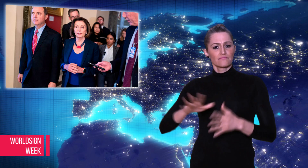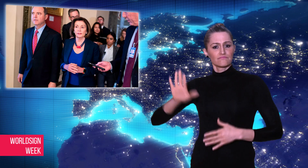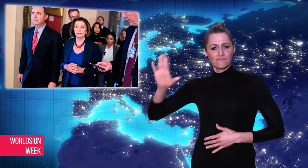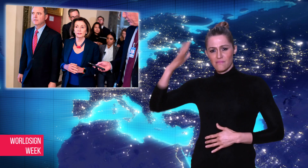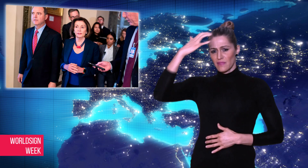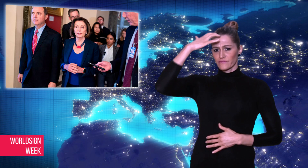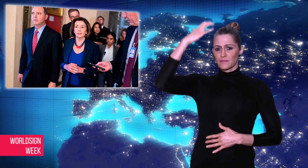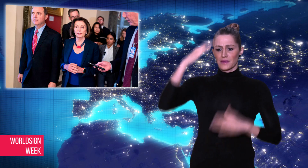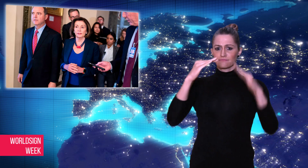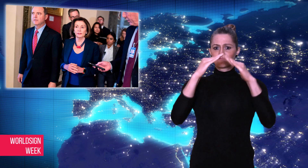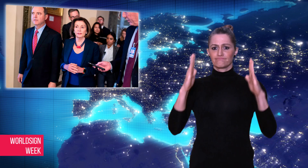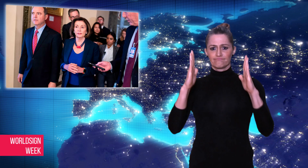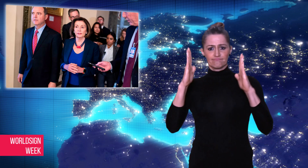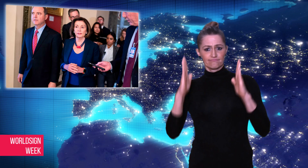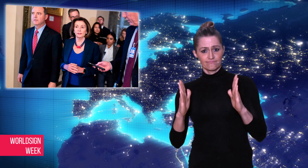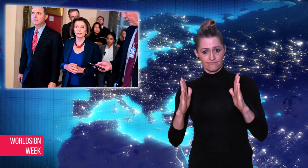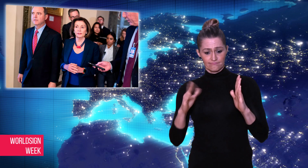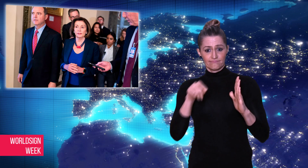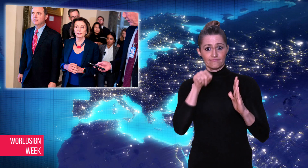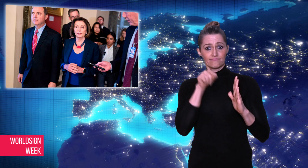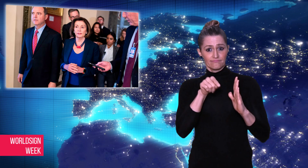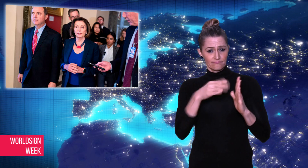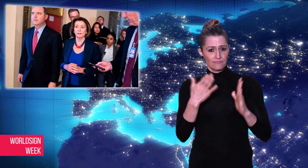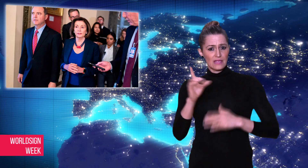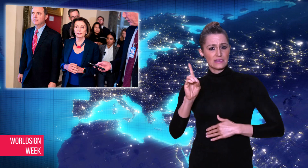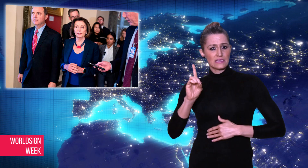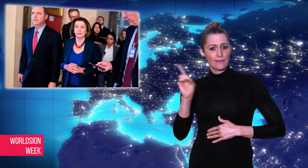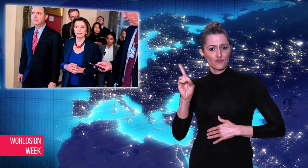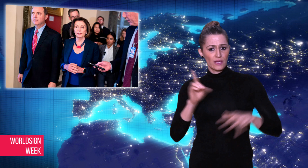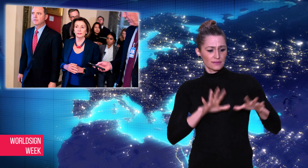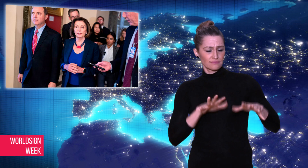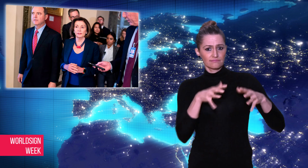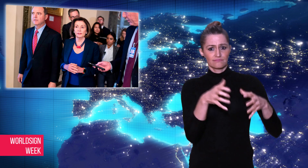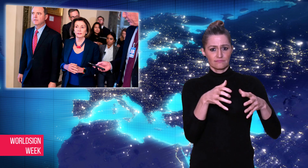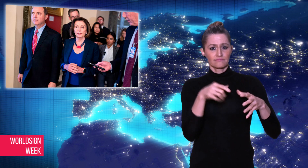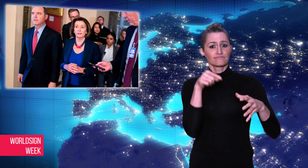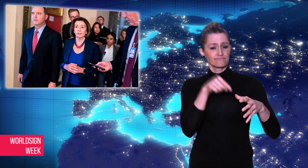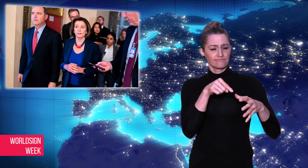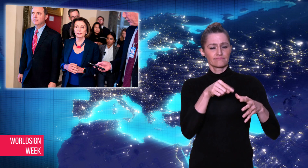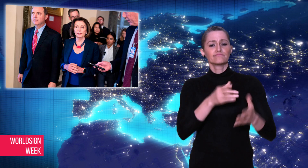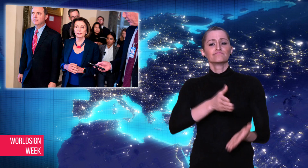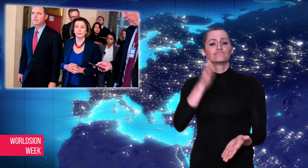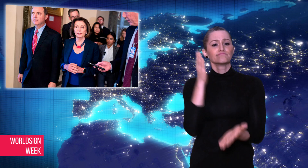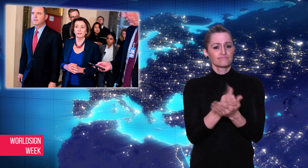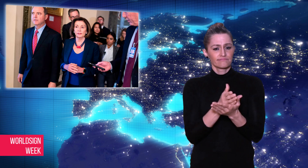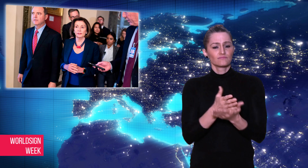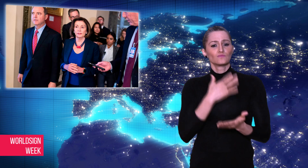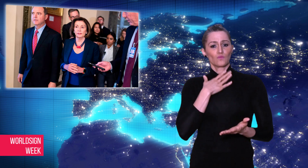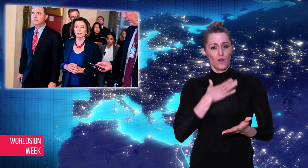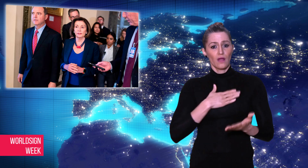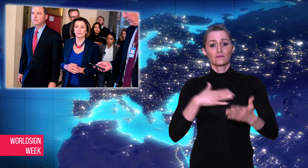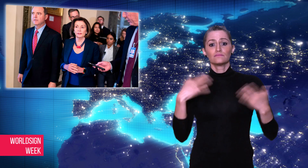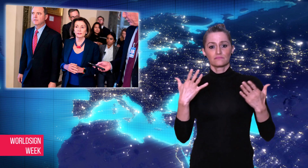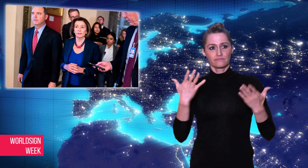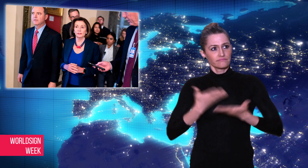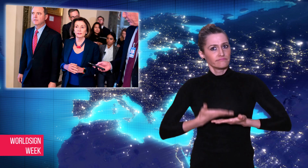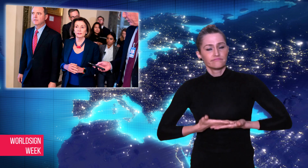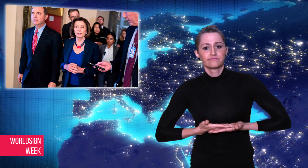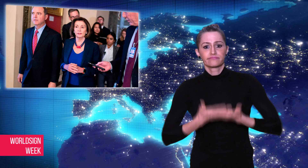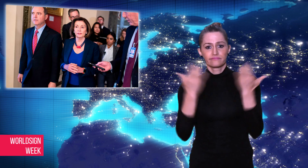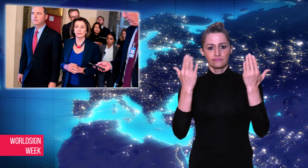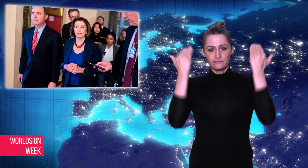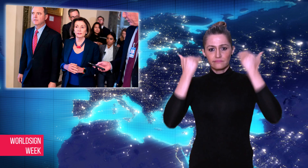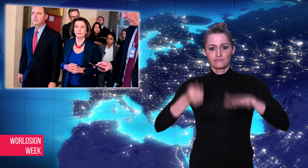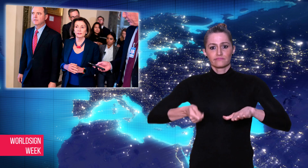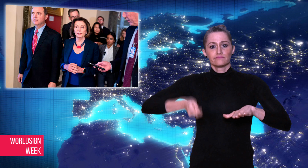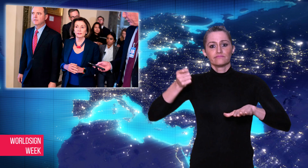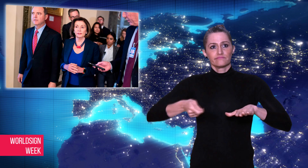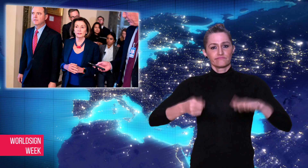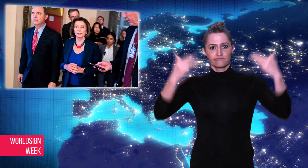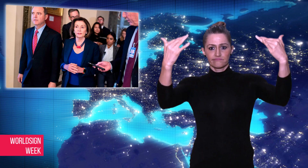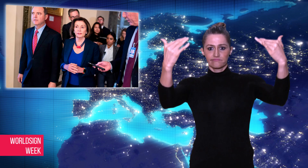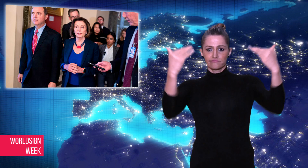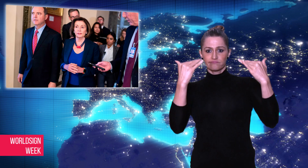[Dawn]: On Wednesday, the US House Democrats